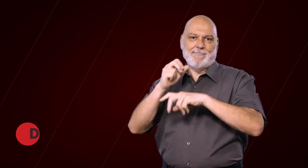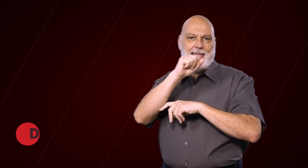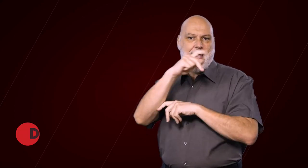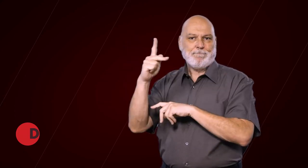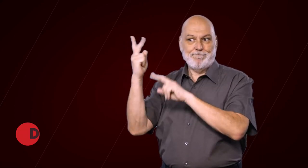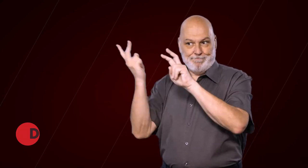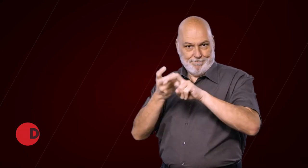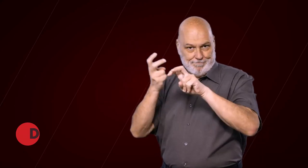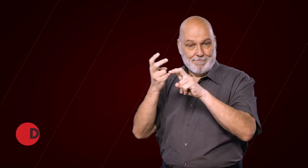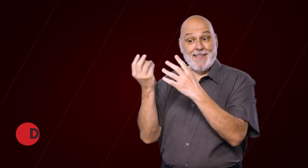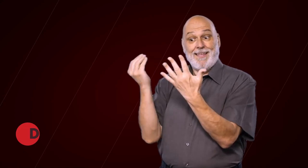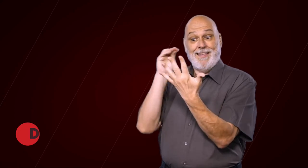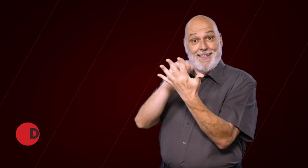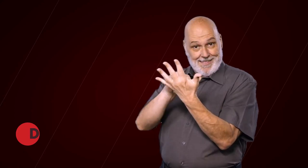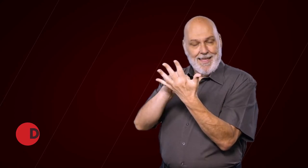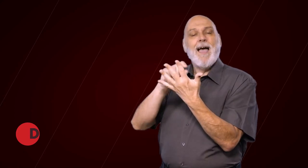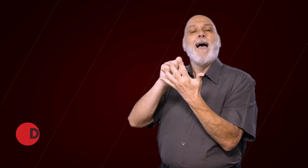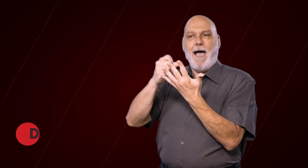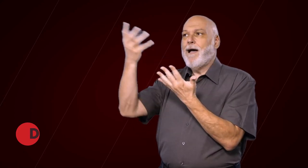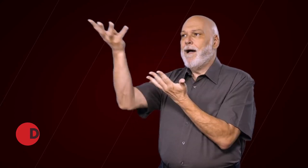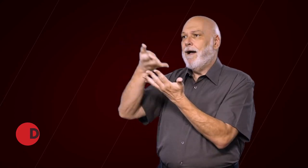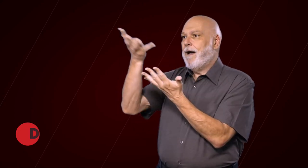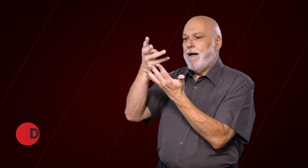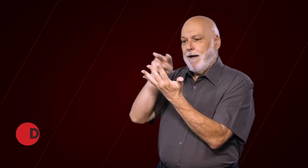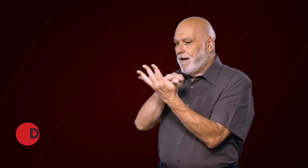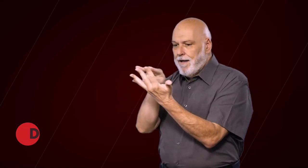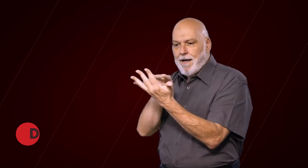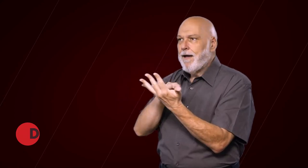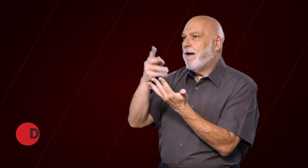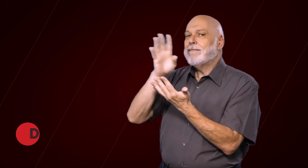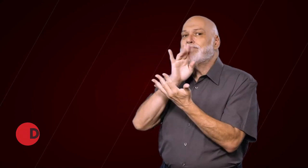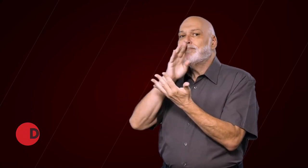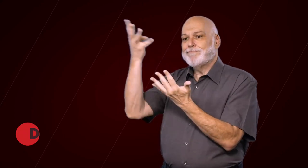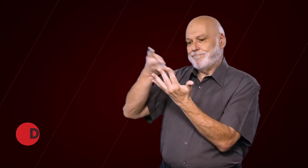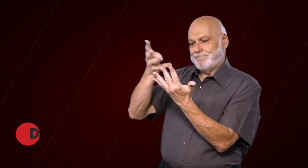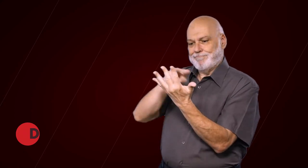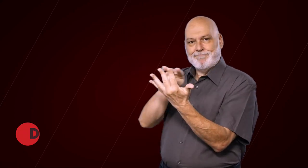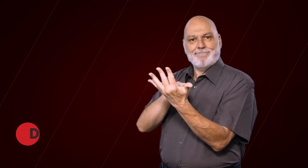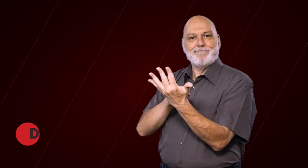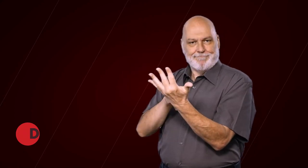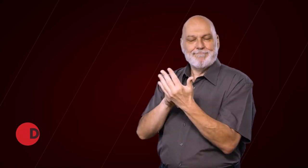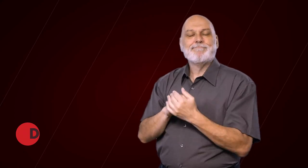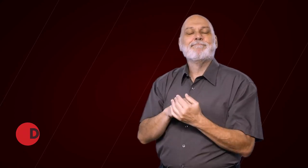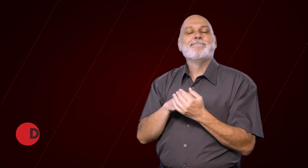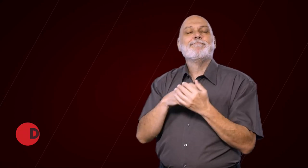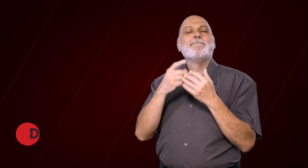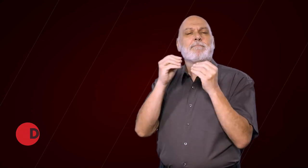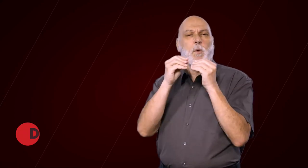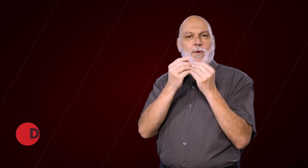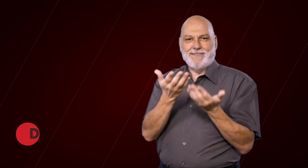only the Deaf person needs to download the app.